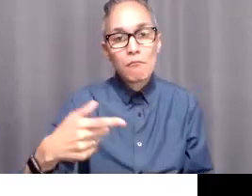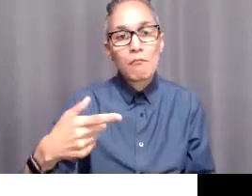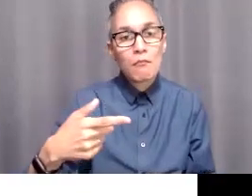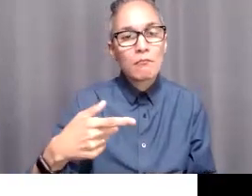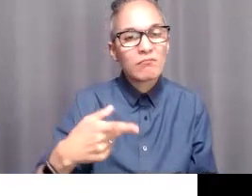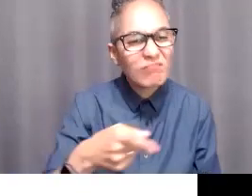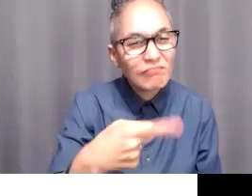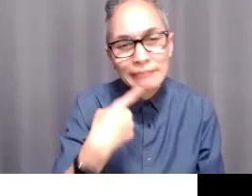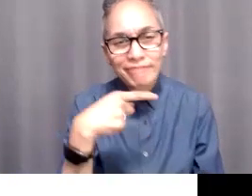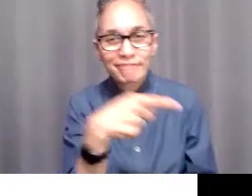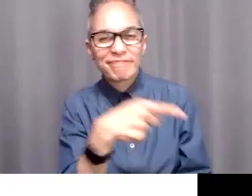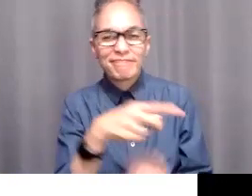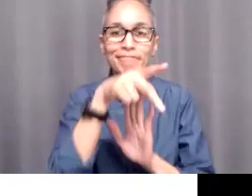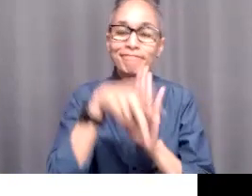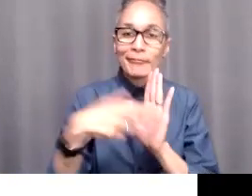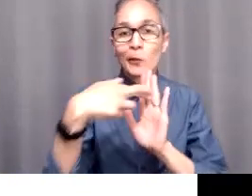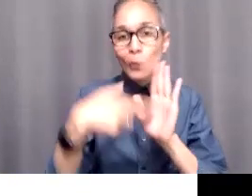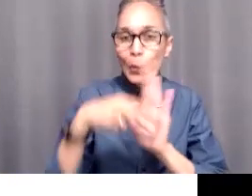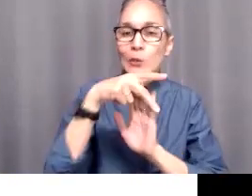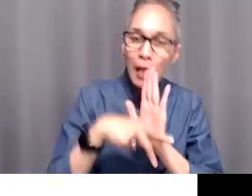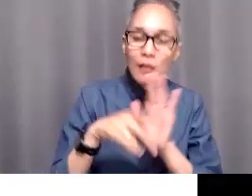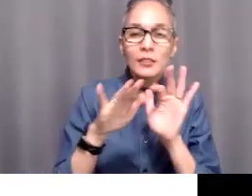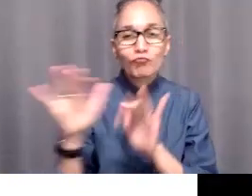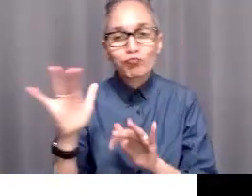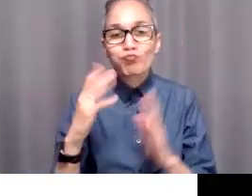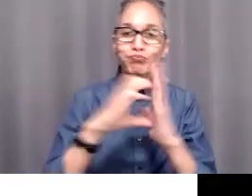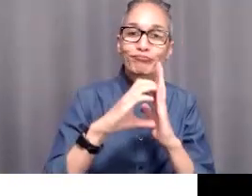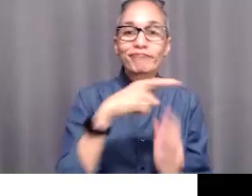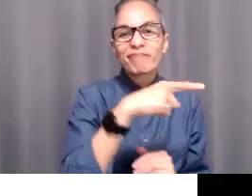you know, some very solid guidance and a lot of information that's available for us.